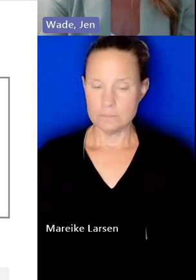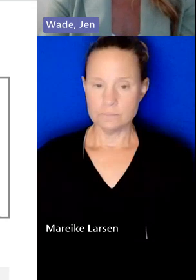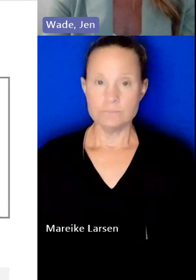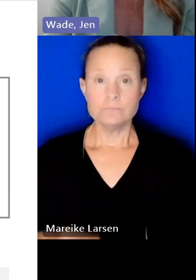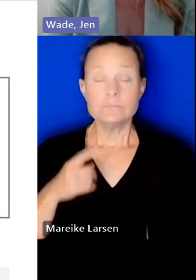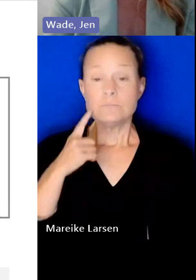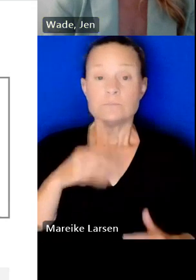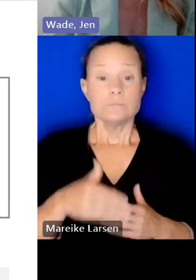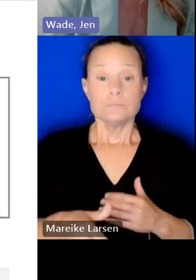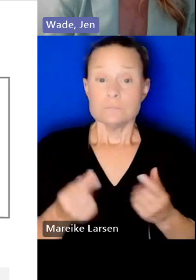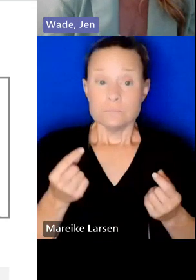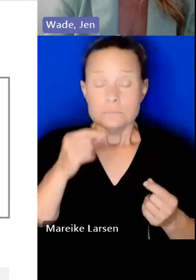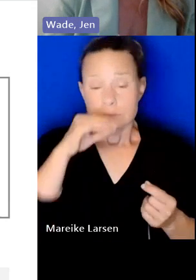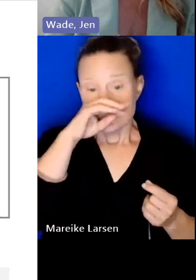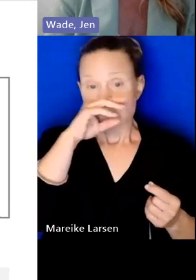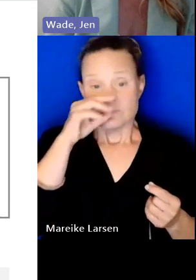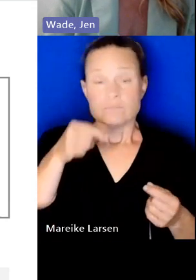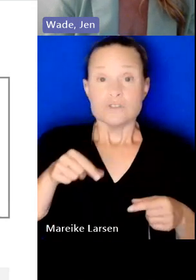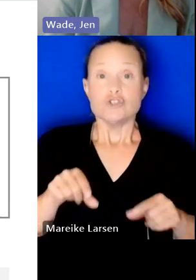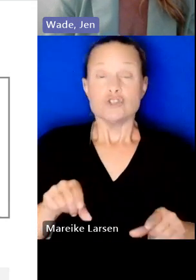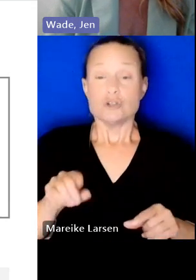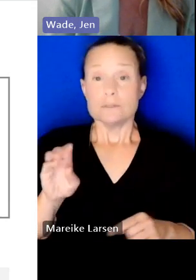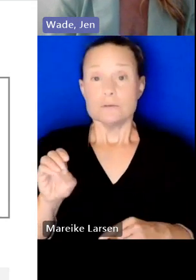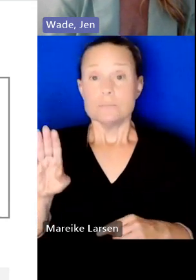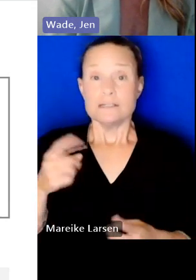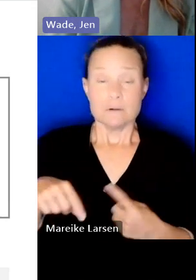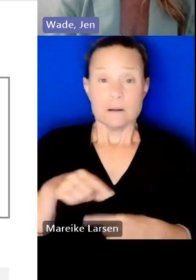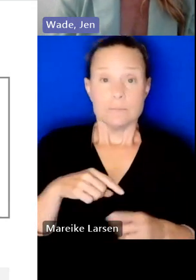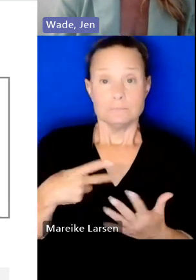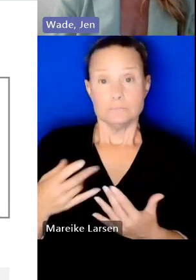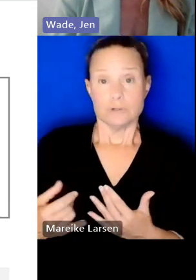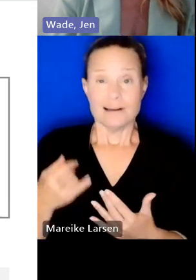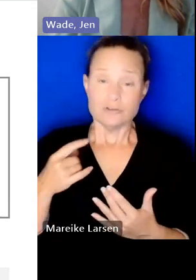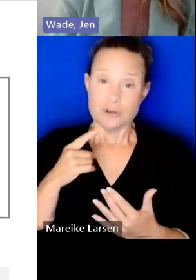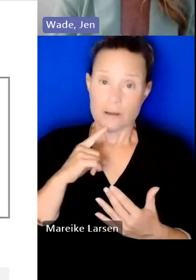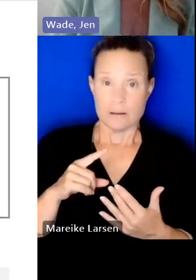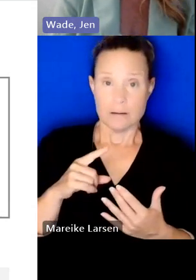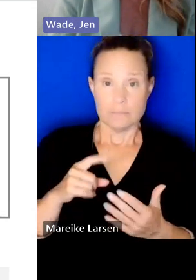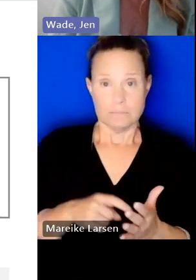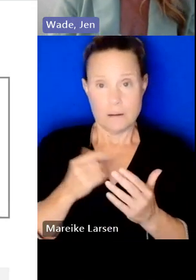So for next steps during the benefit the bargain round project boundaries will